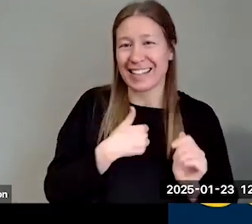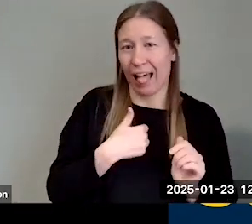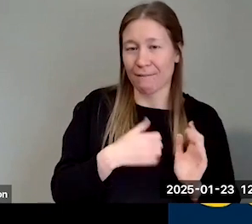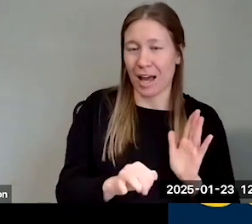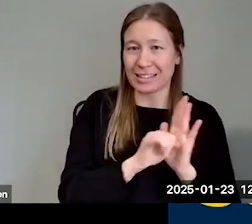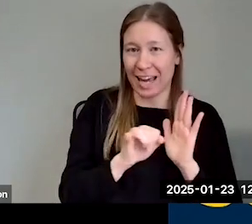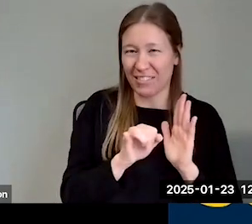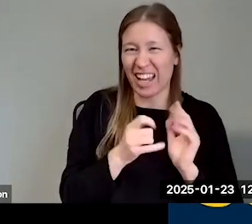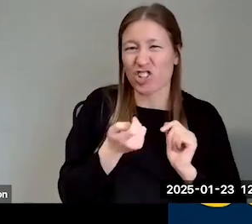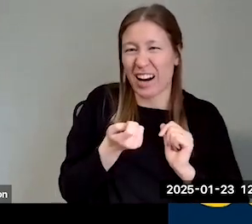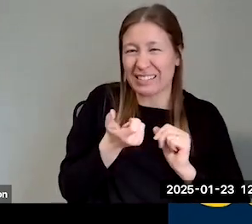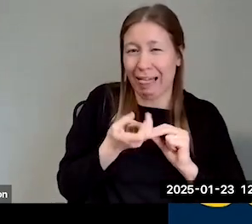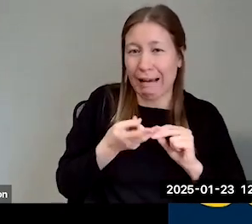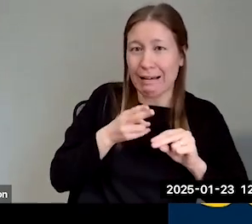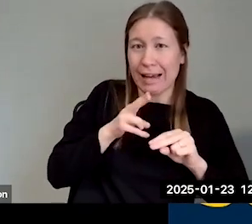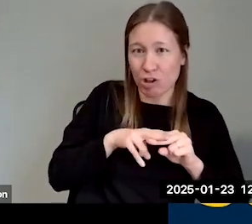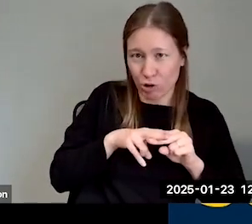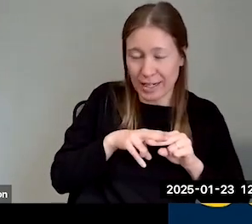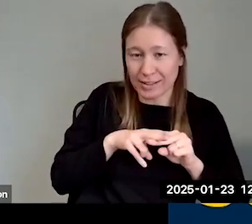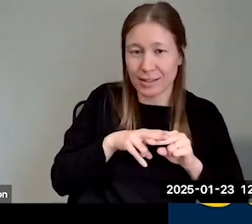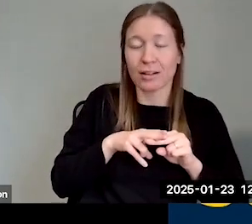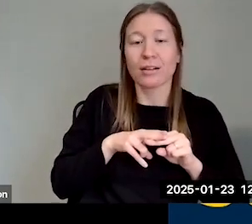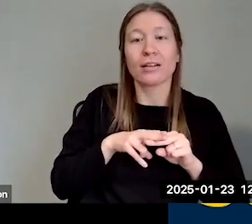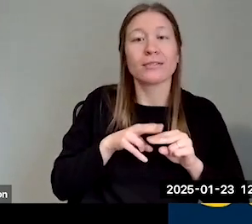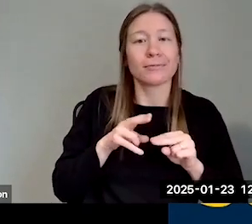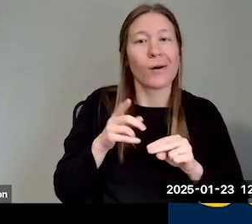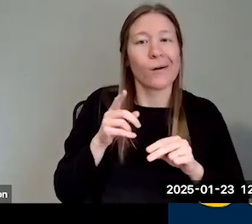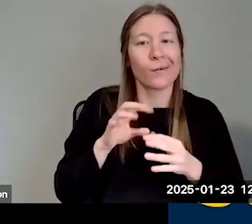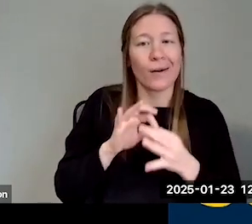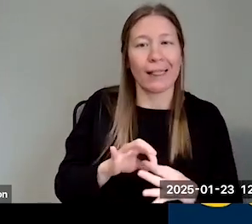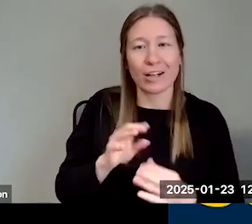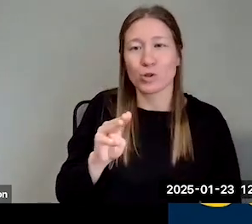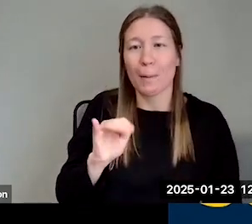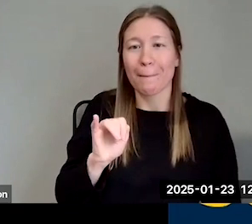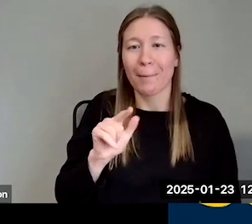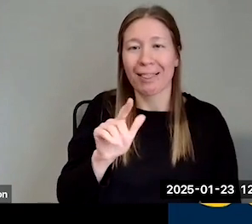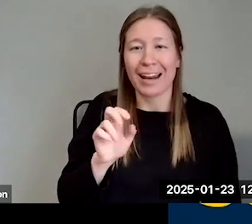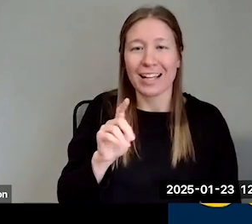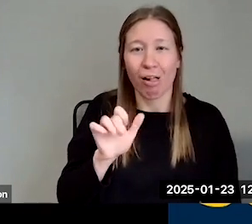as an employee with a disability among millennials, and we're talking less than about a percent.